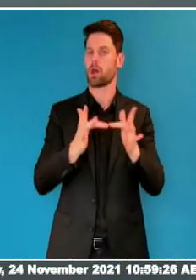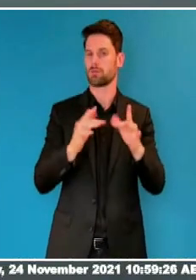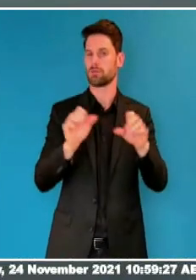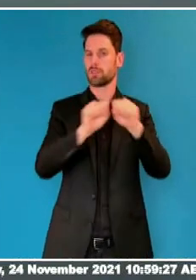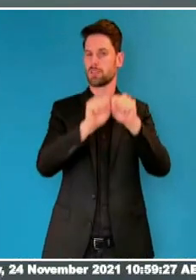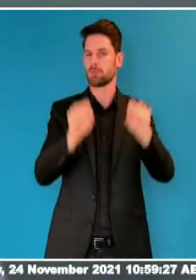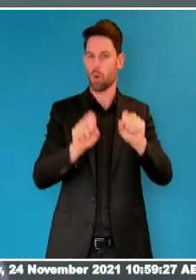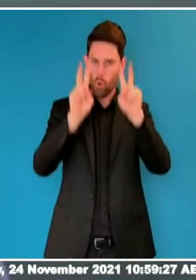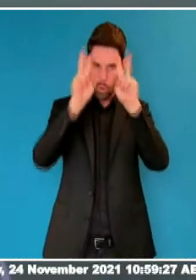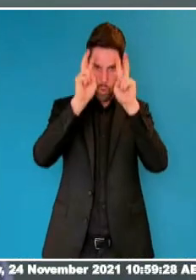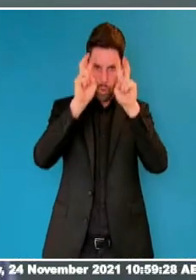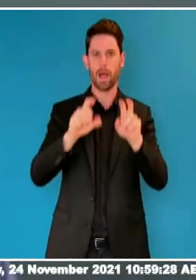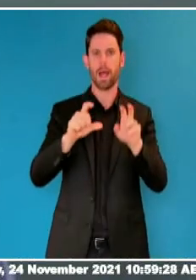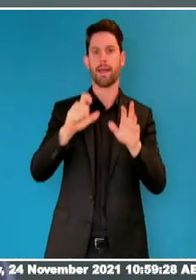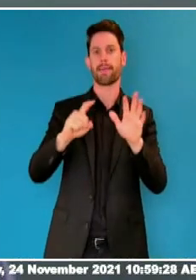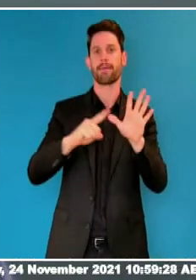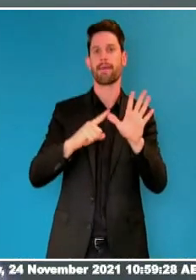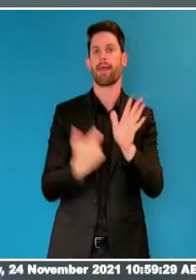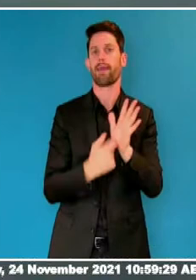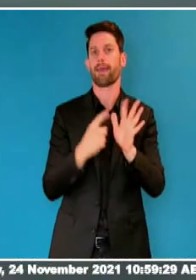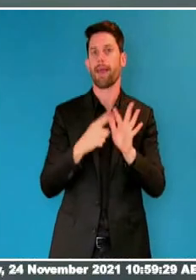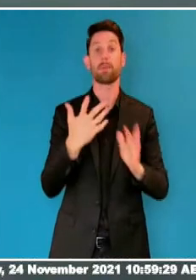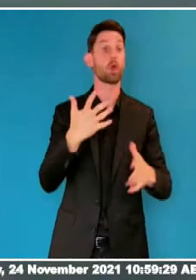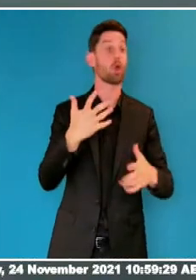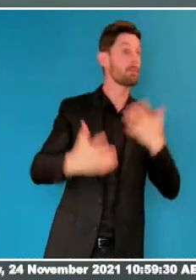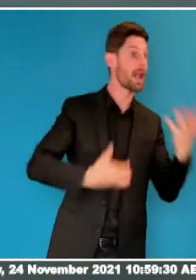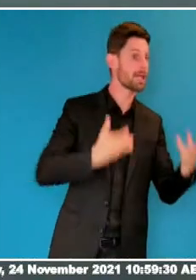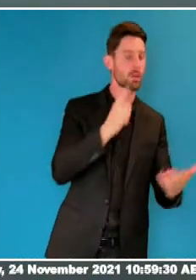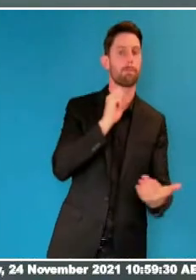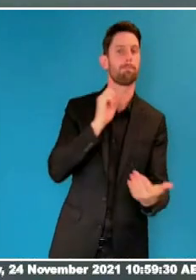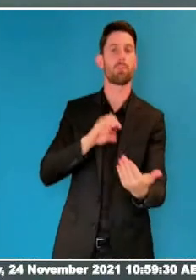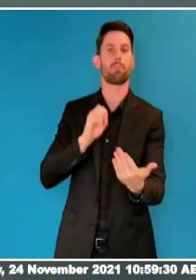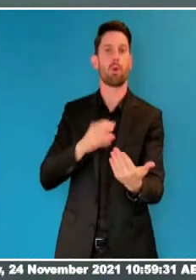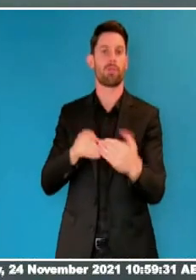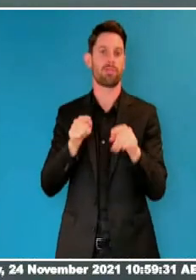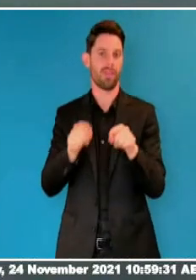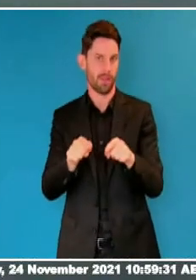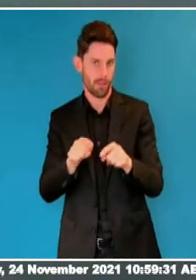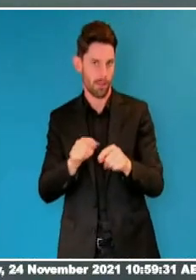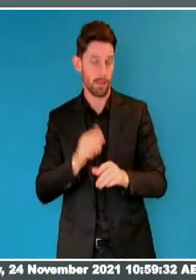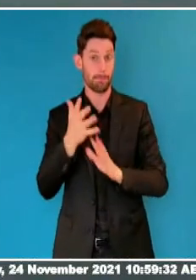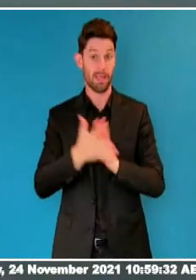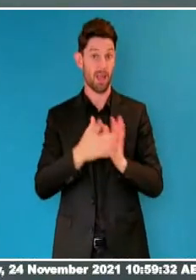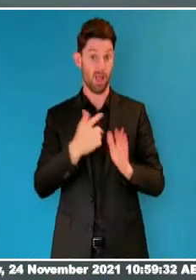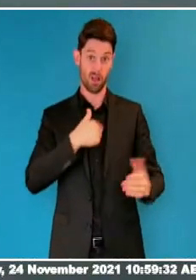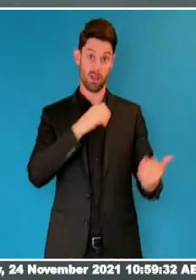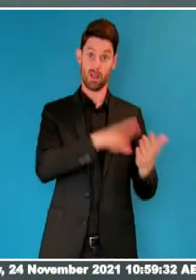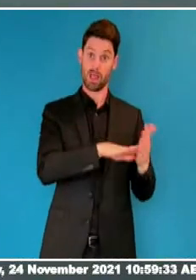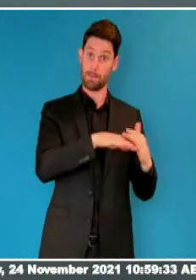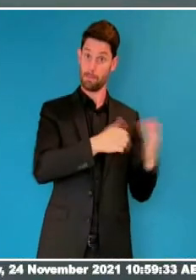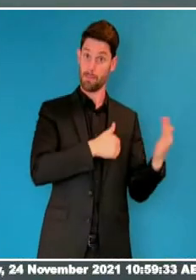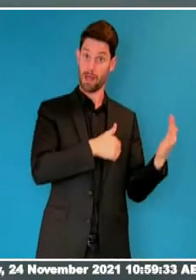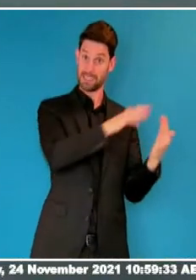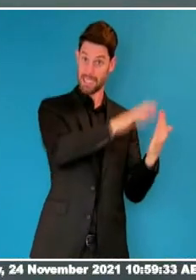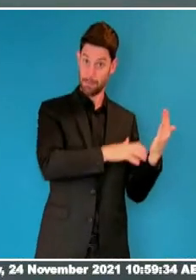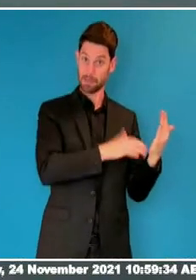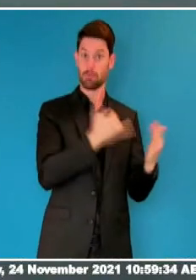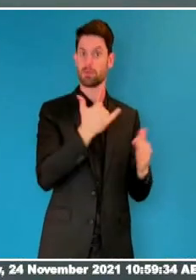received. A number of these complaints would have been identified through examining that